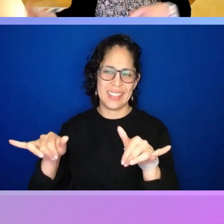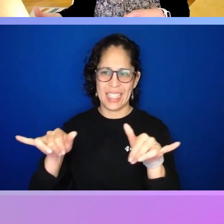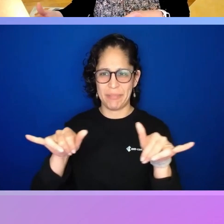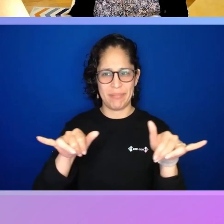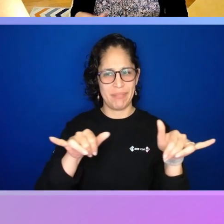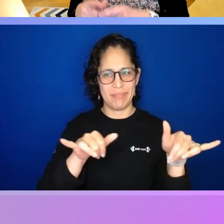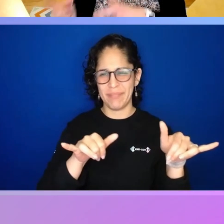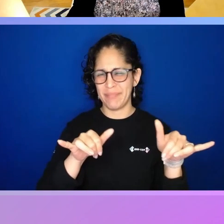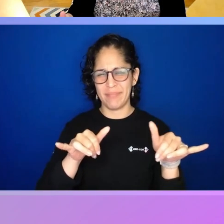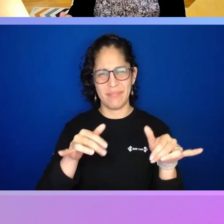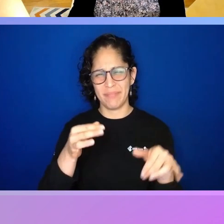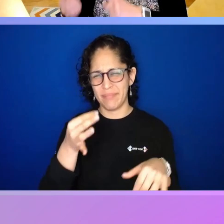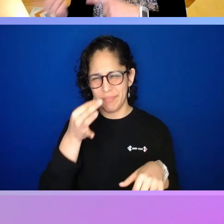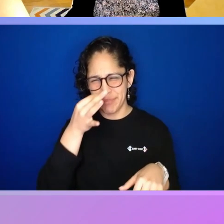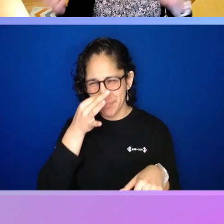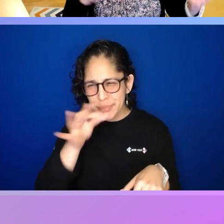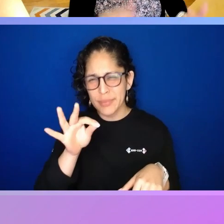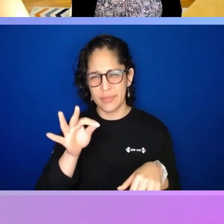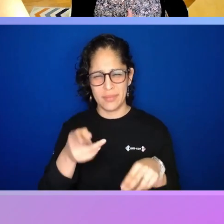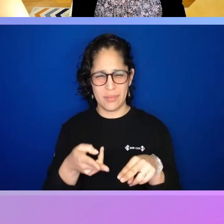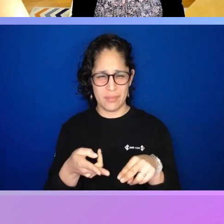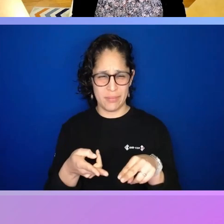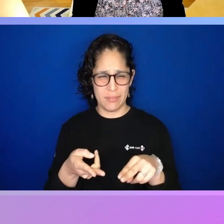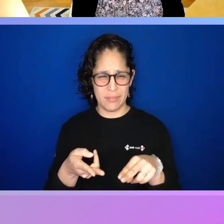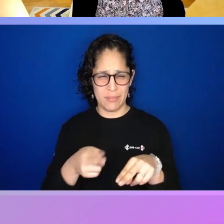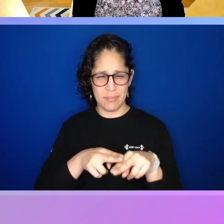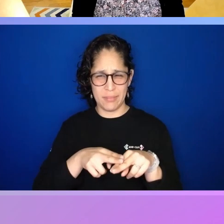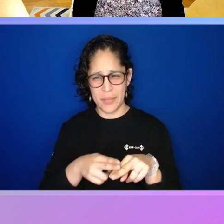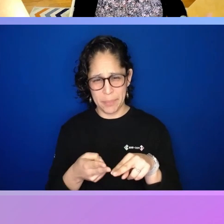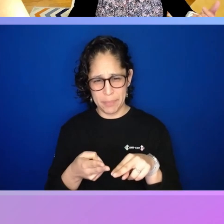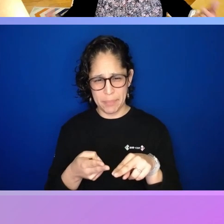was demoing his screen reader to a blind individual, so he